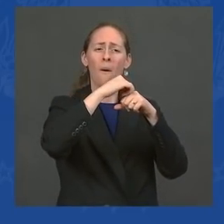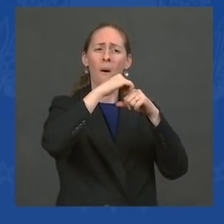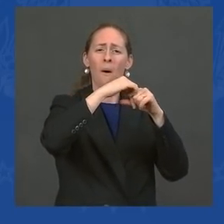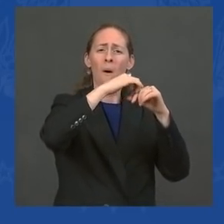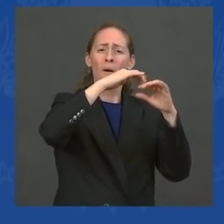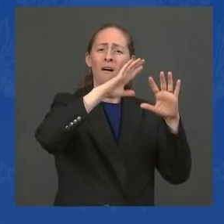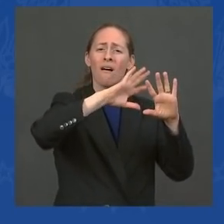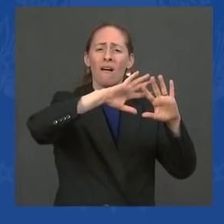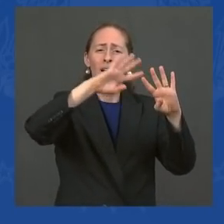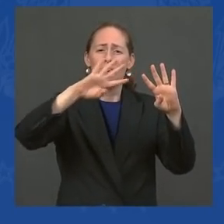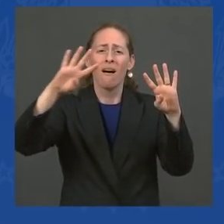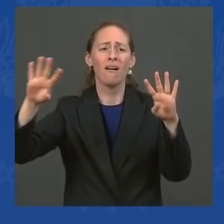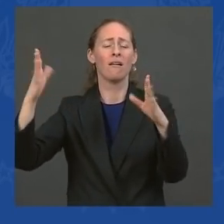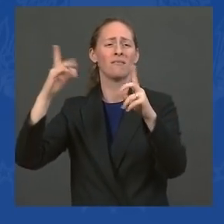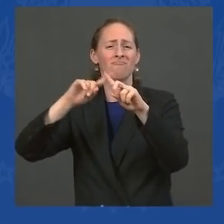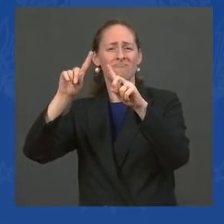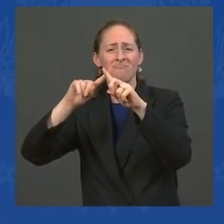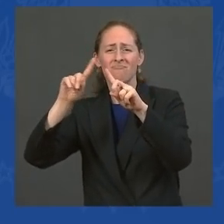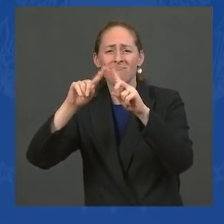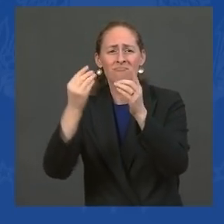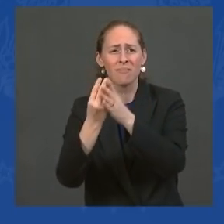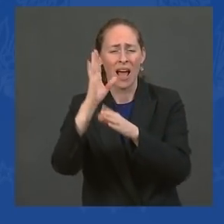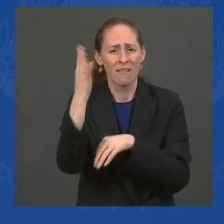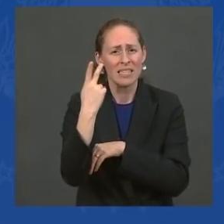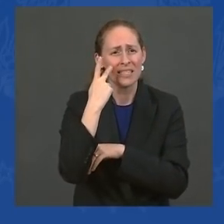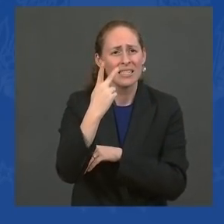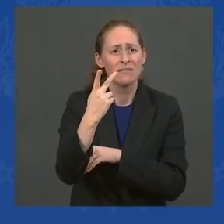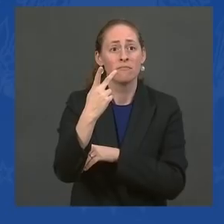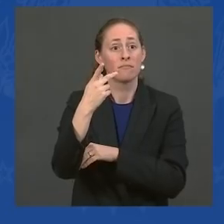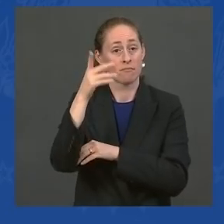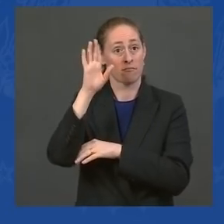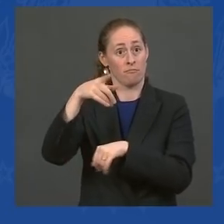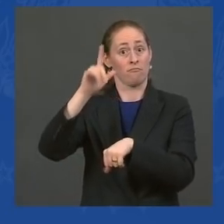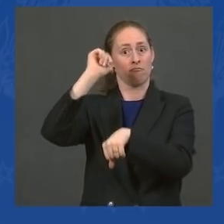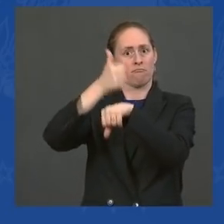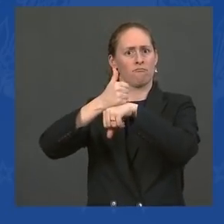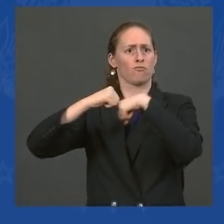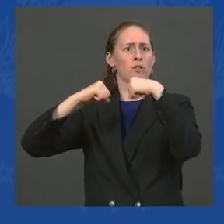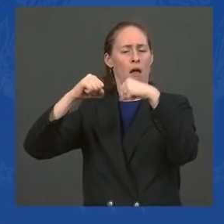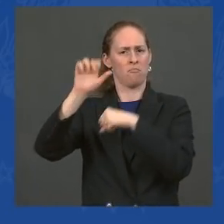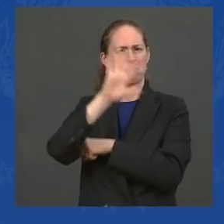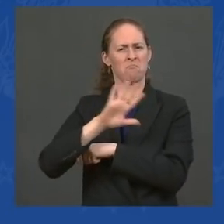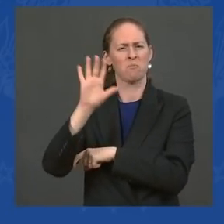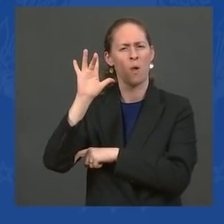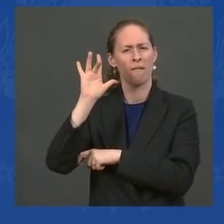25 years ago this [last] month. Over the last quarter century, this land has produced